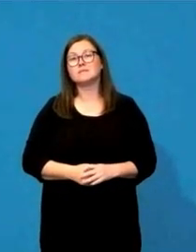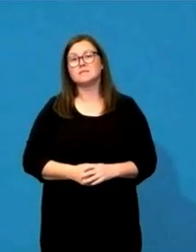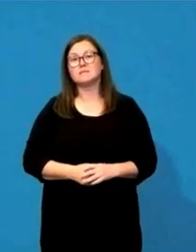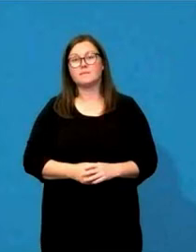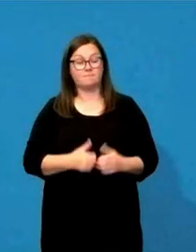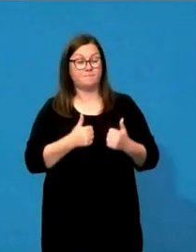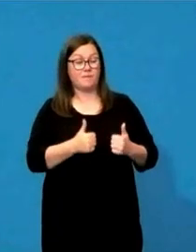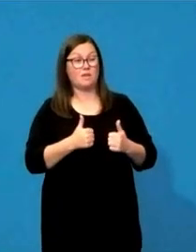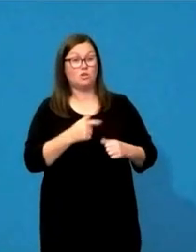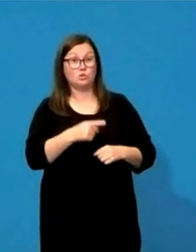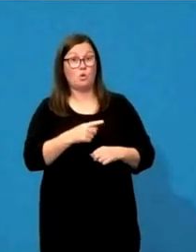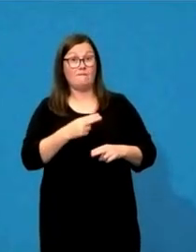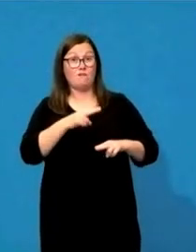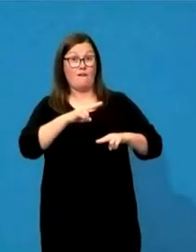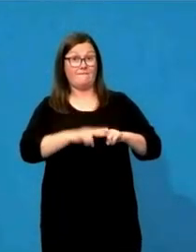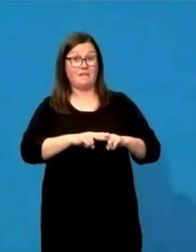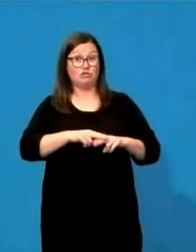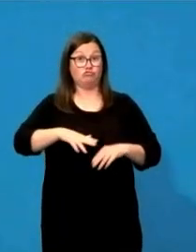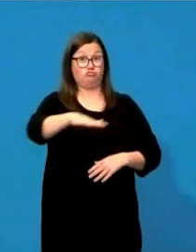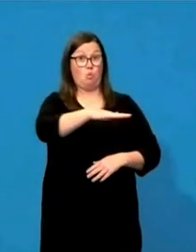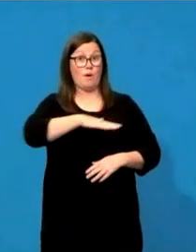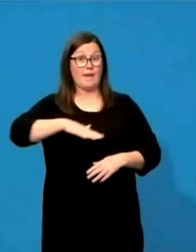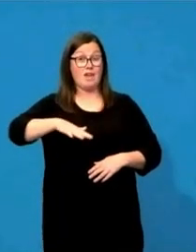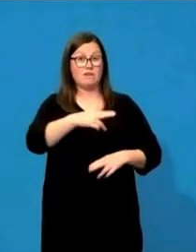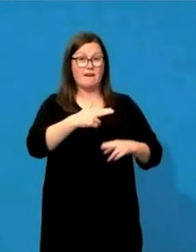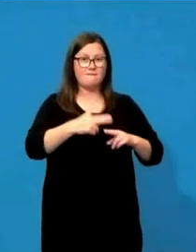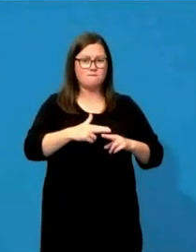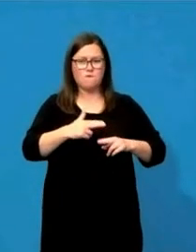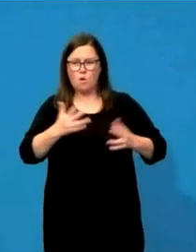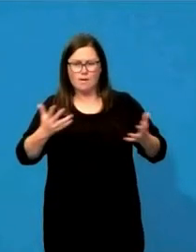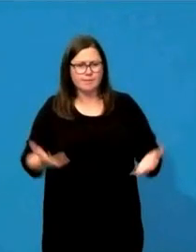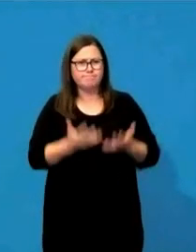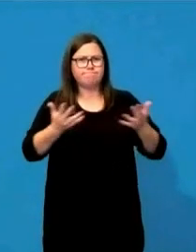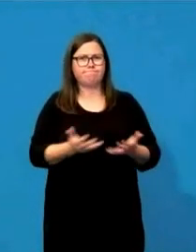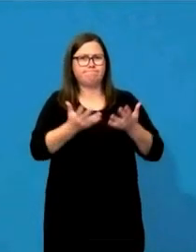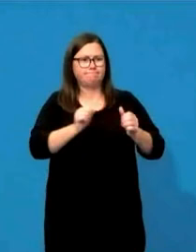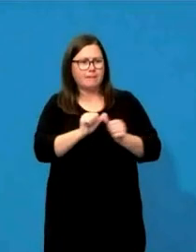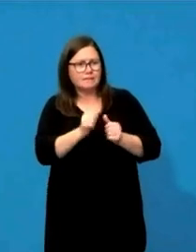was Marninwarntikura approached to start delivering services at some stage?